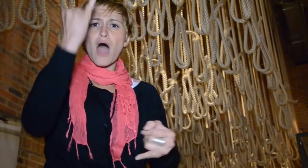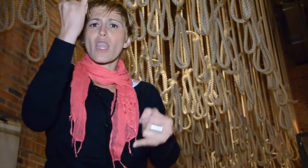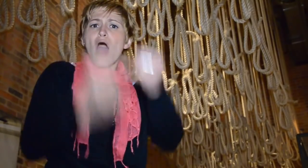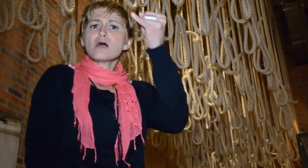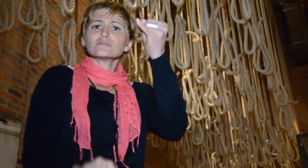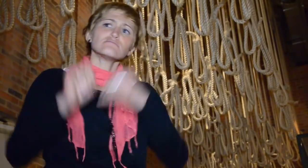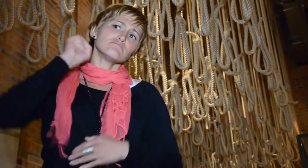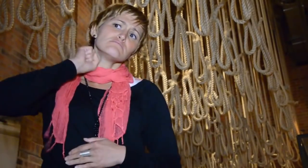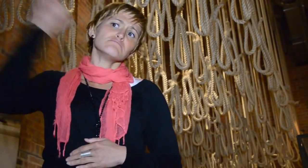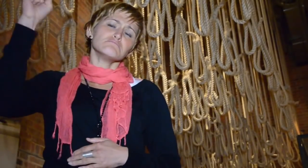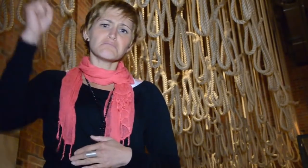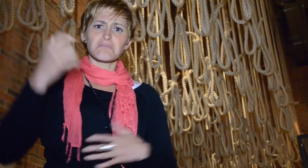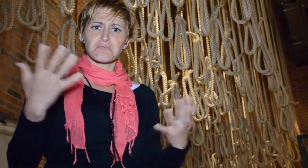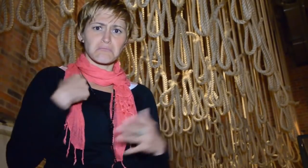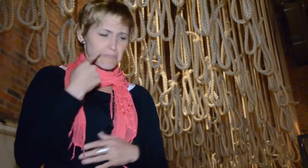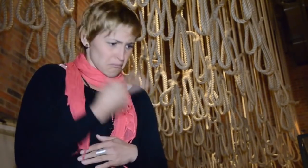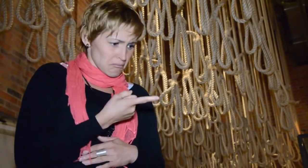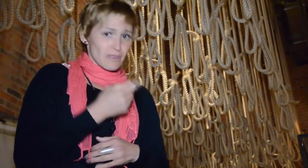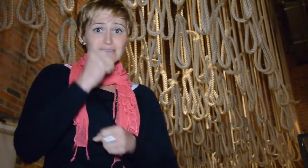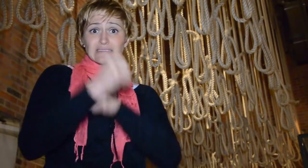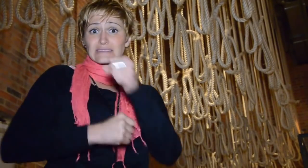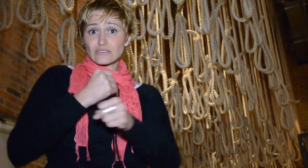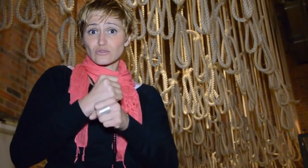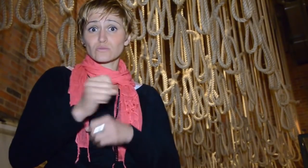From what I read on the monument, the